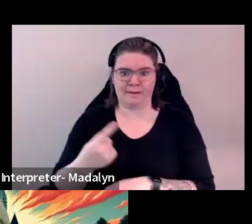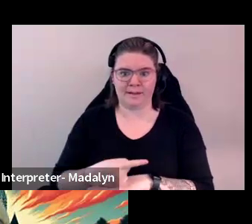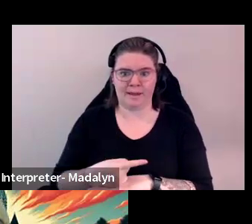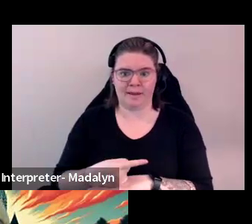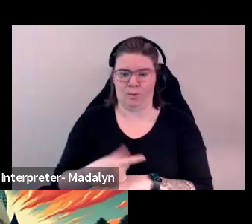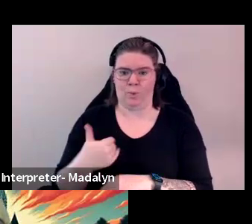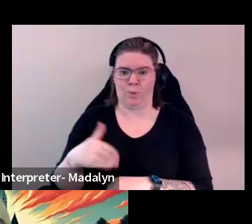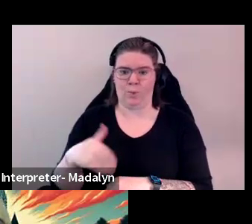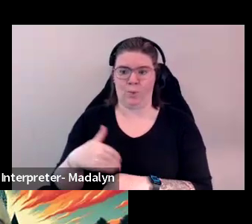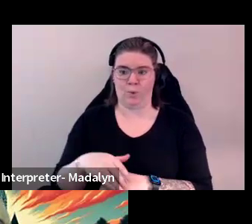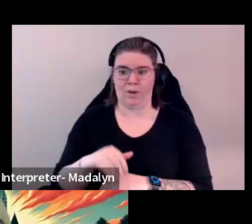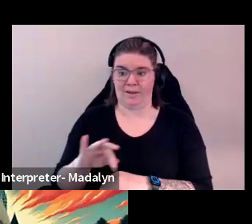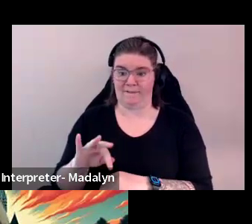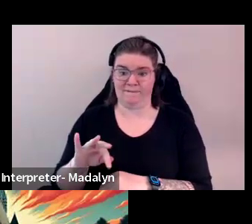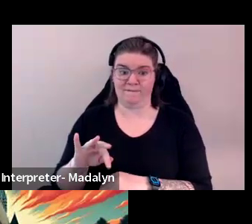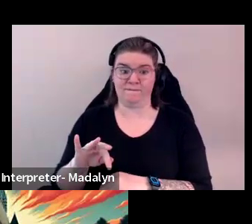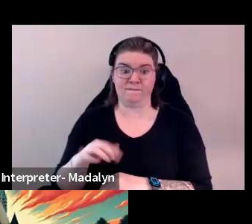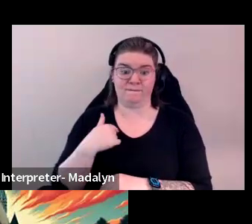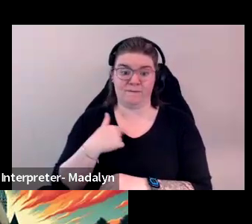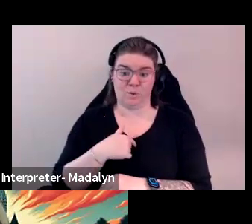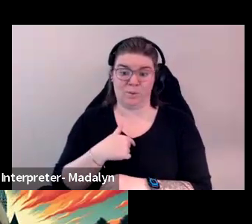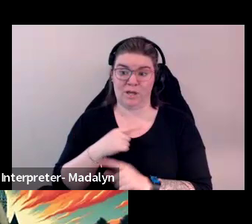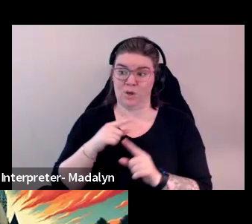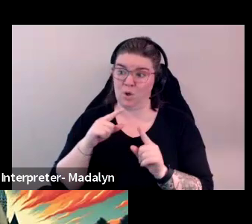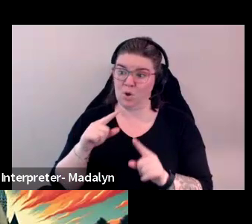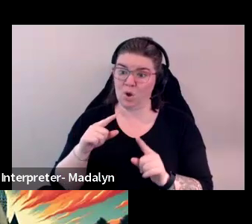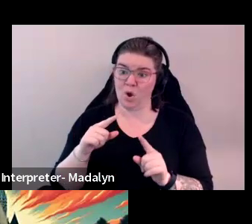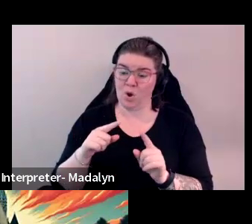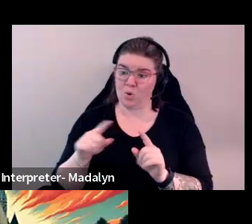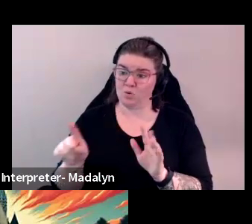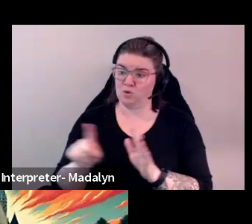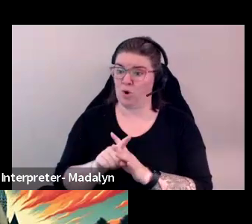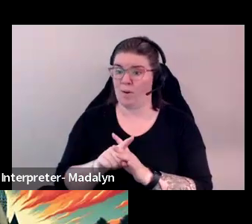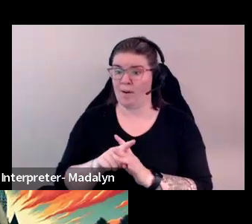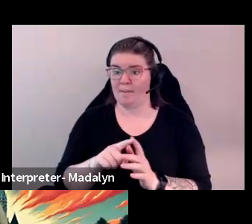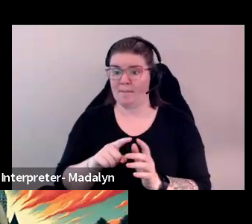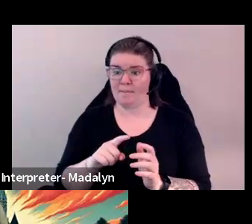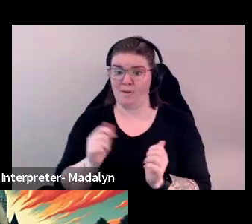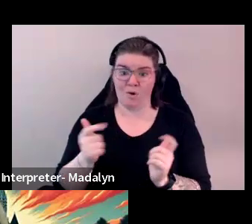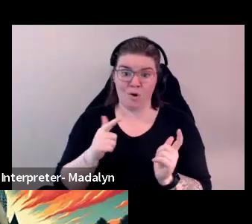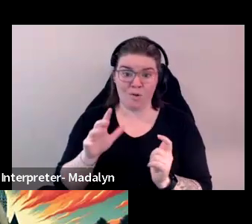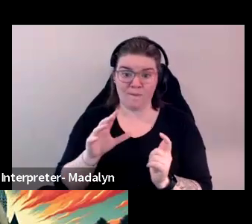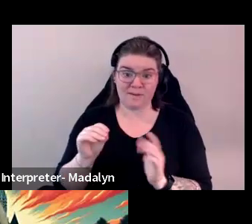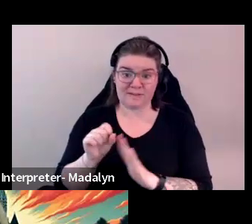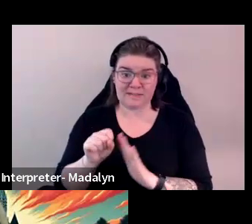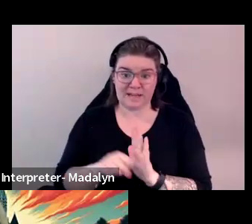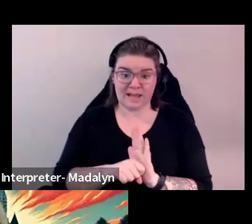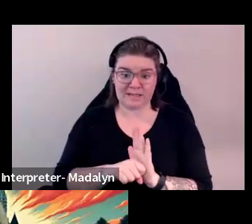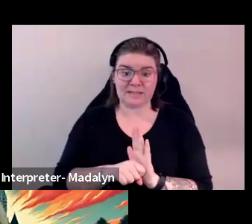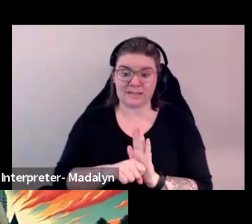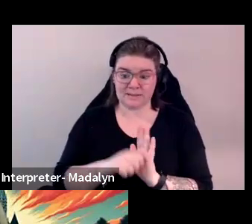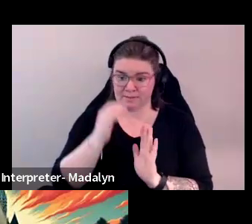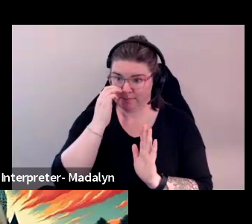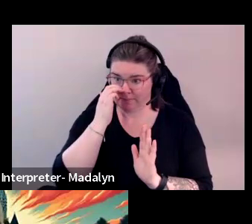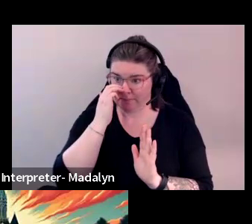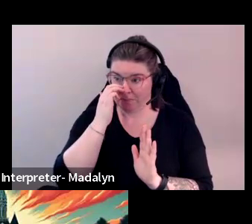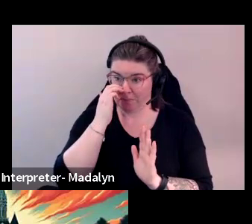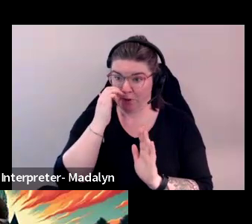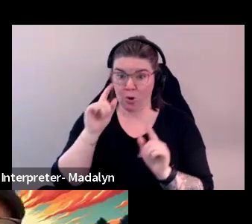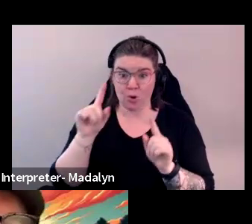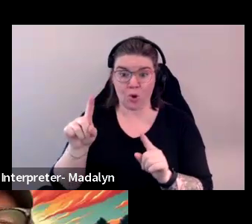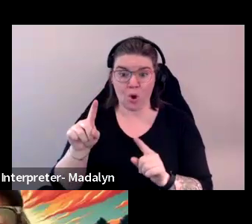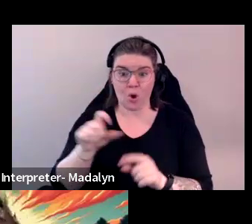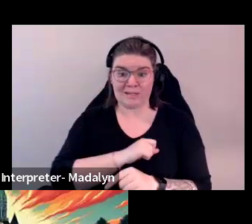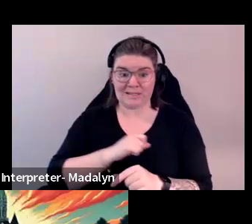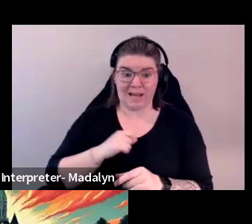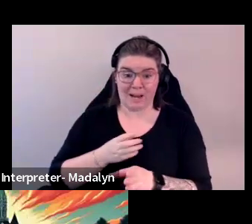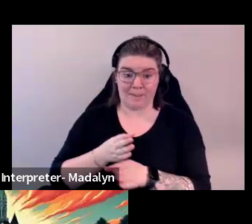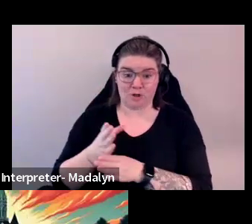Don Posh: if if that was, if we went and said, Hey, you know, in our States or all 50 States, however, you work it in your State. You go to the Senate majority leaders